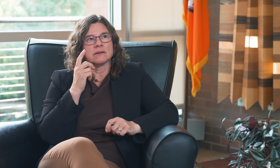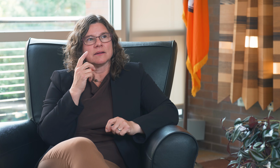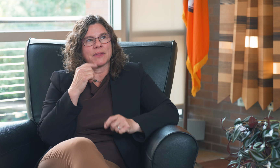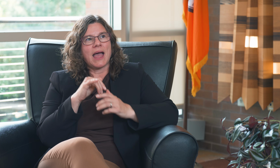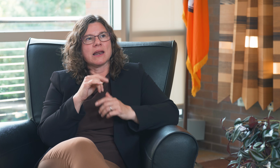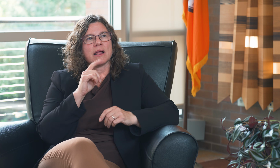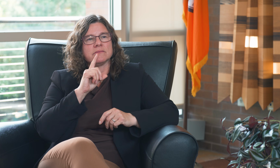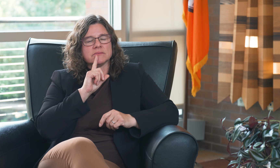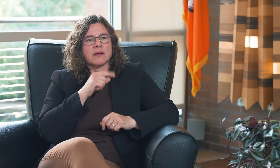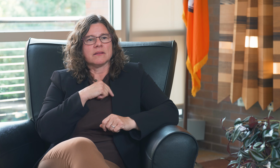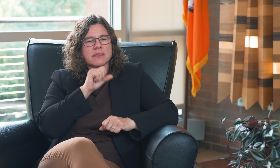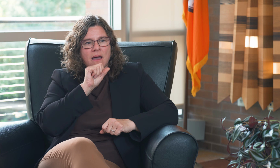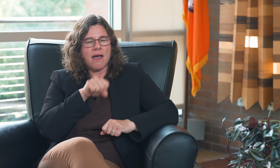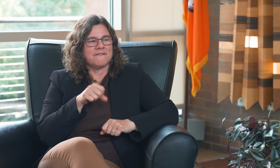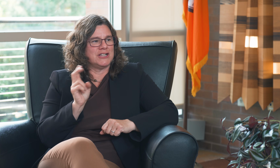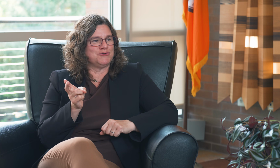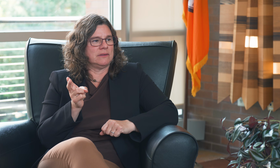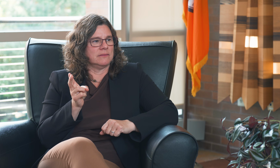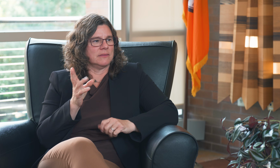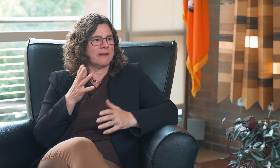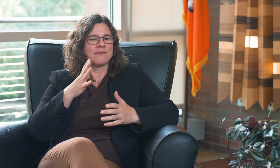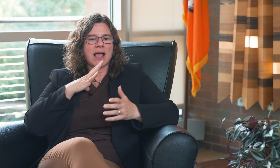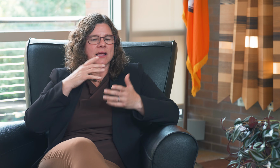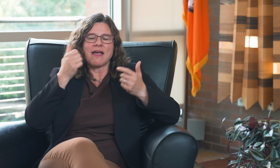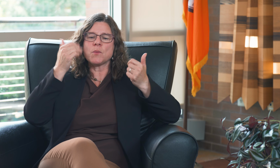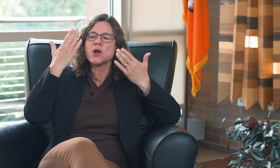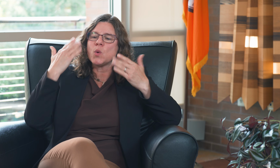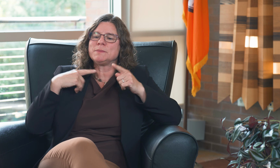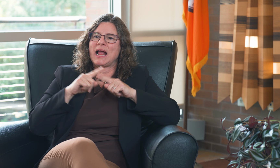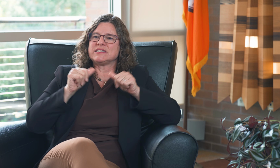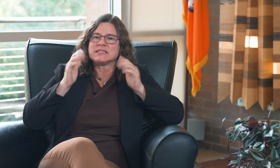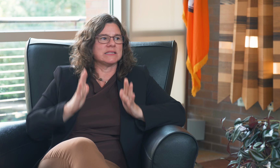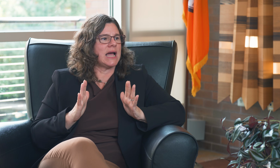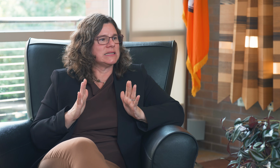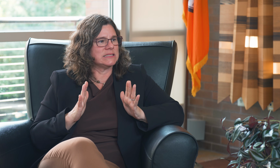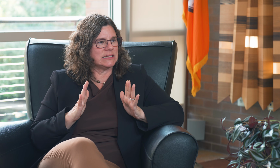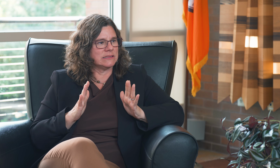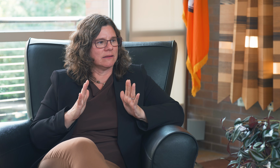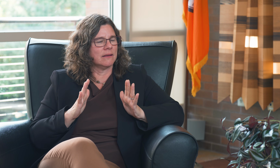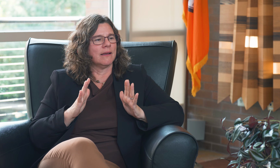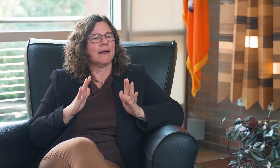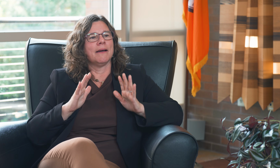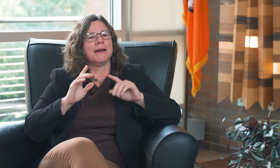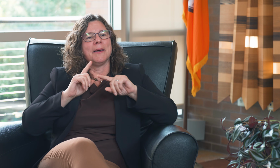I think it's that I love history. Everyone knows me as the scientist,